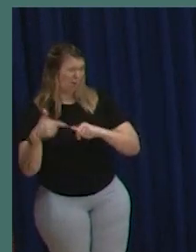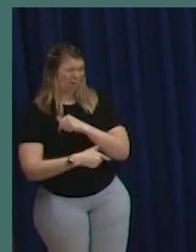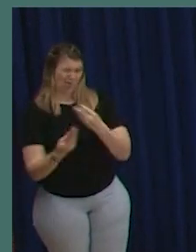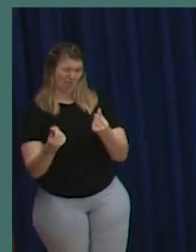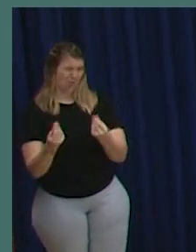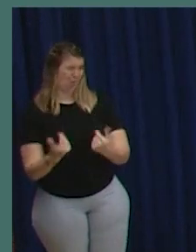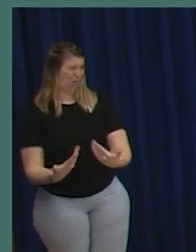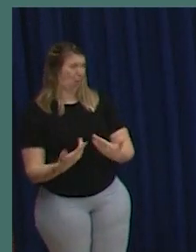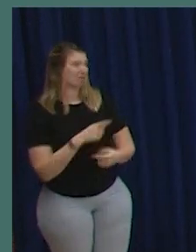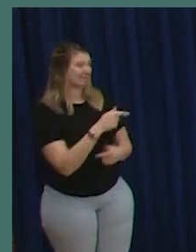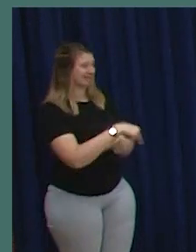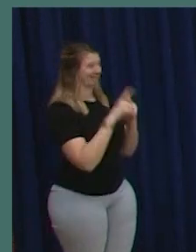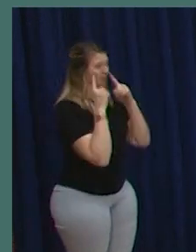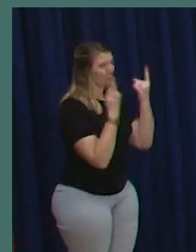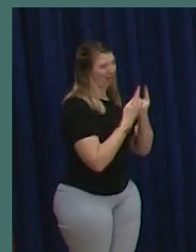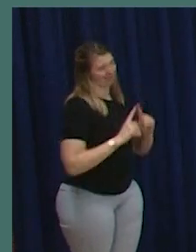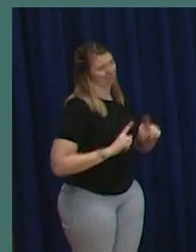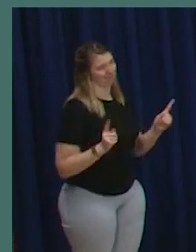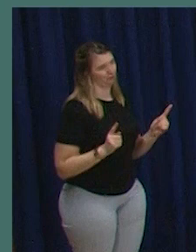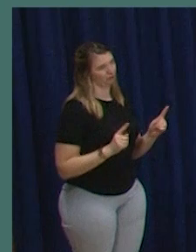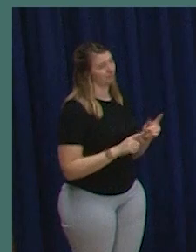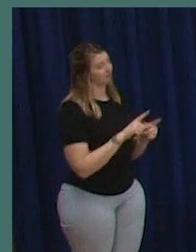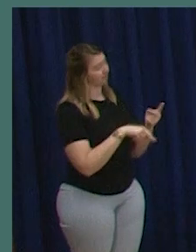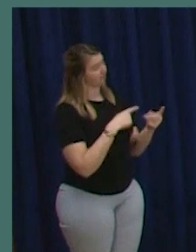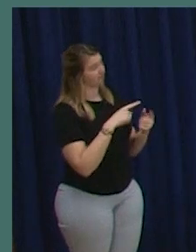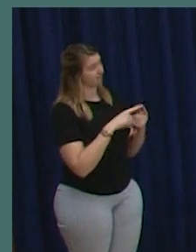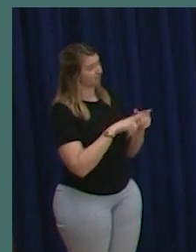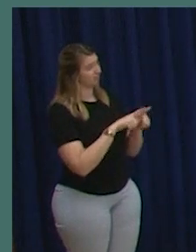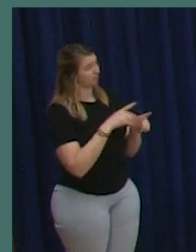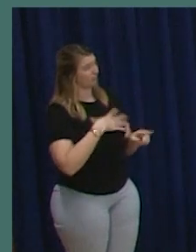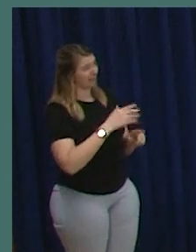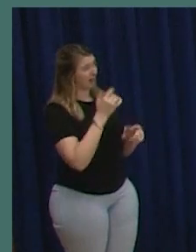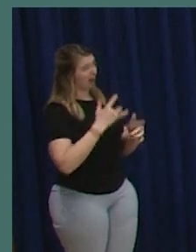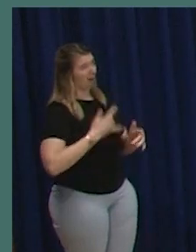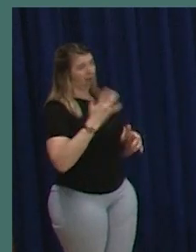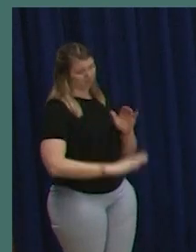and we need to ask about clear lifelong history of ADHD problems, but also everything else: what